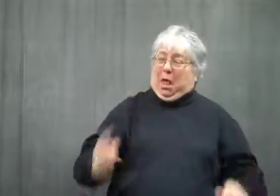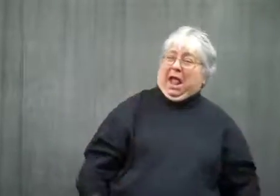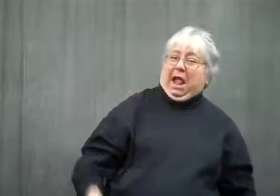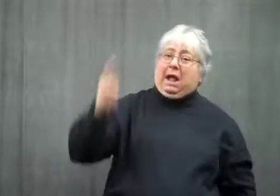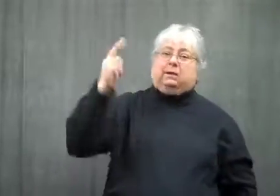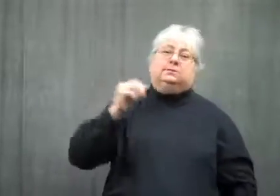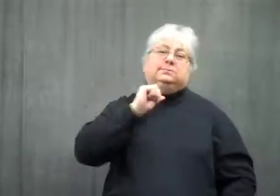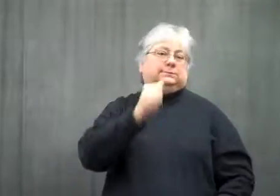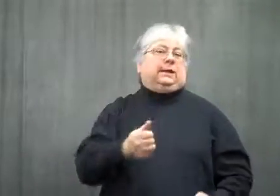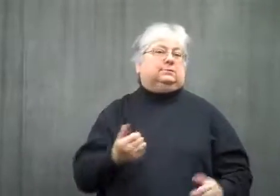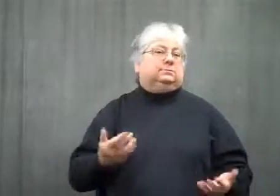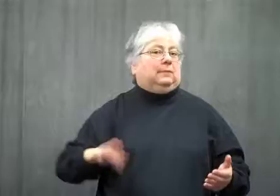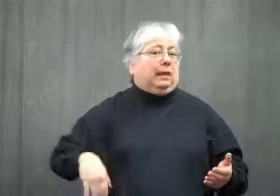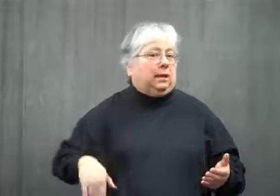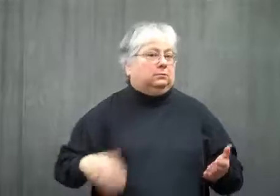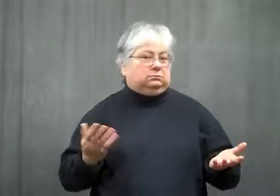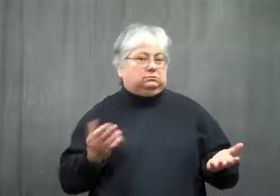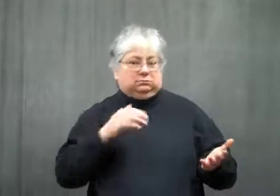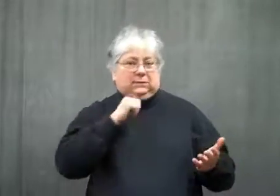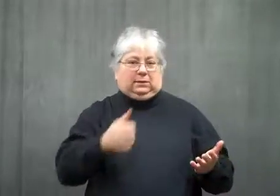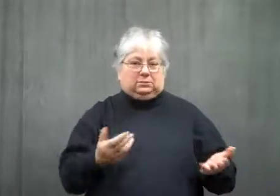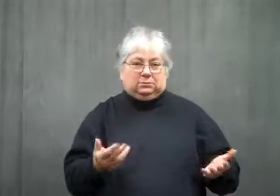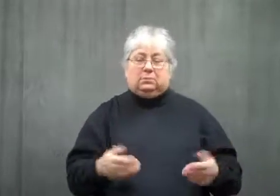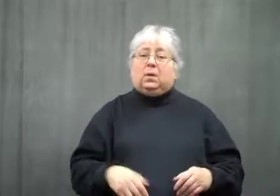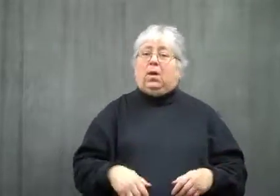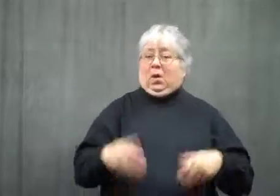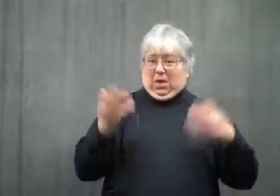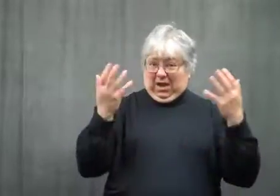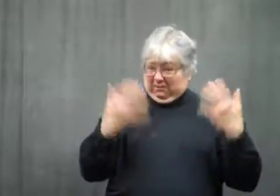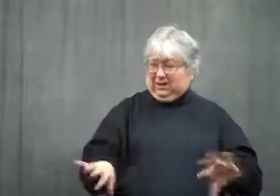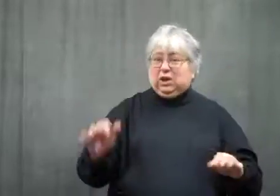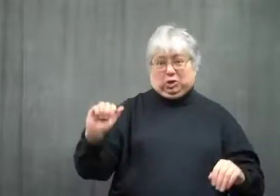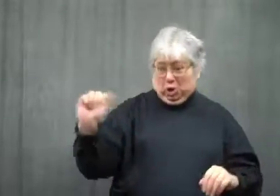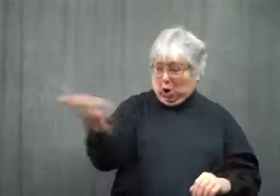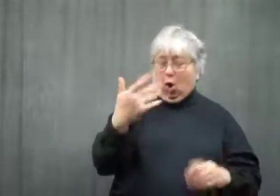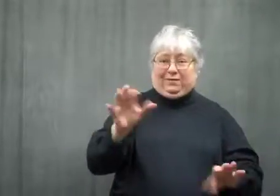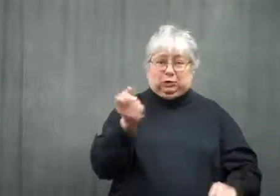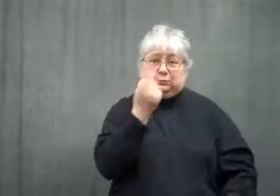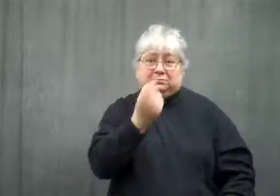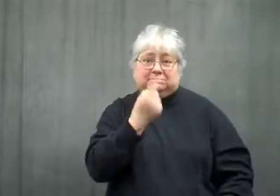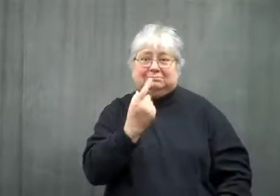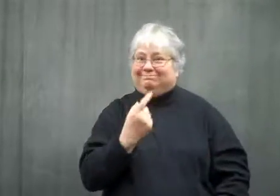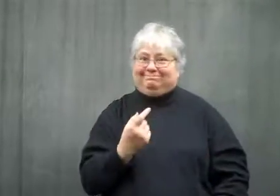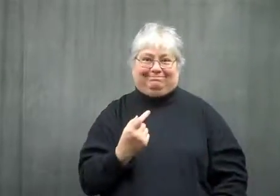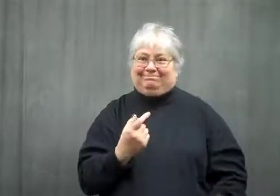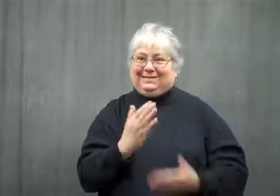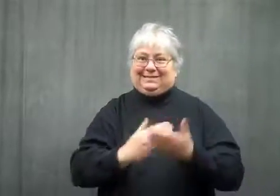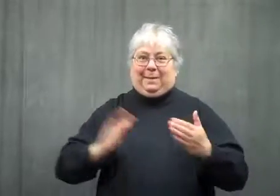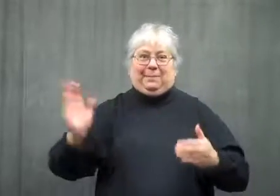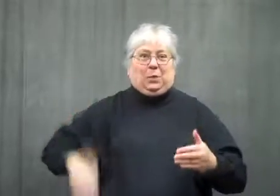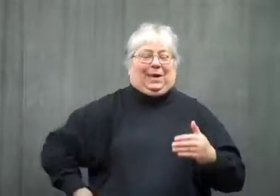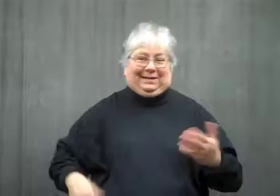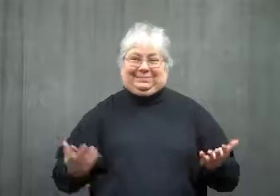So the levels are not drastically high, yet. Not everyone has gotten the pills, and some got it too late.